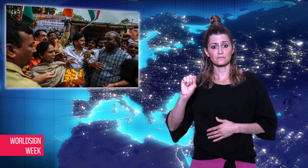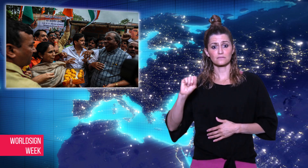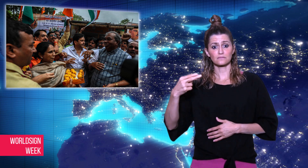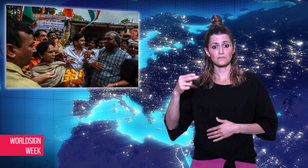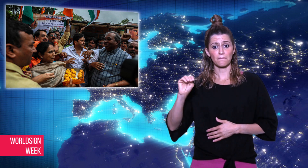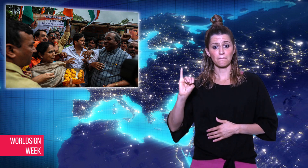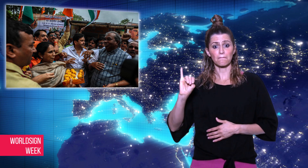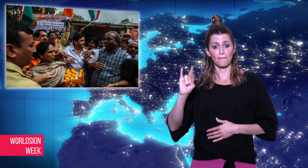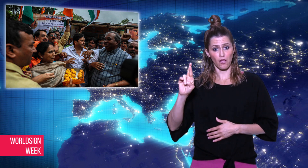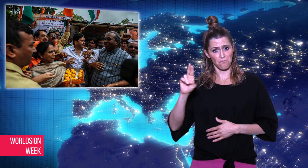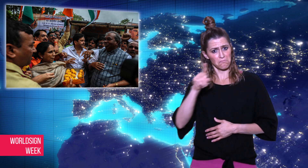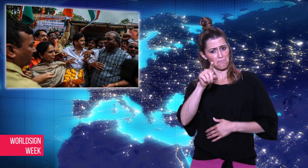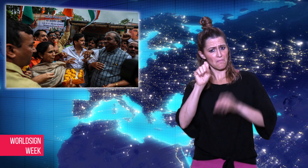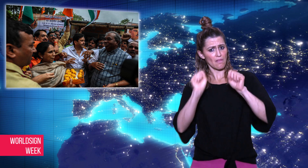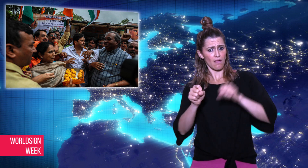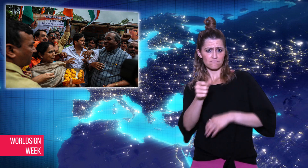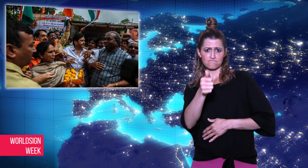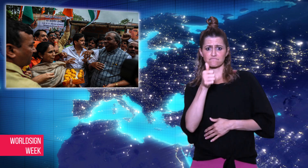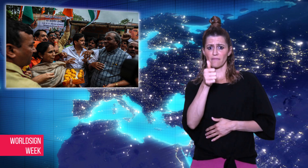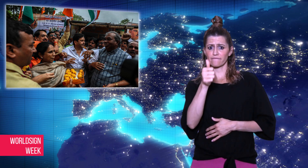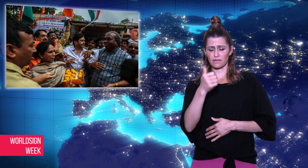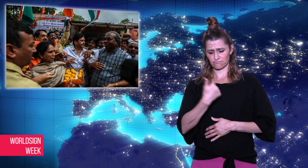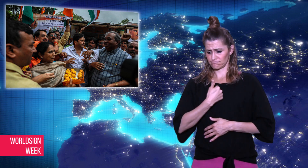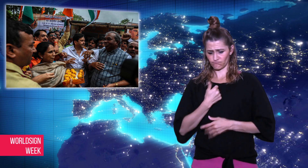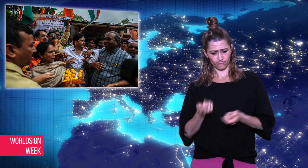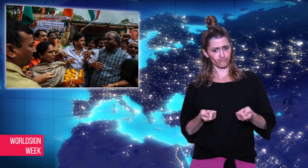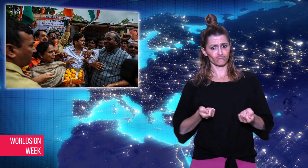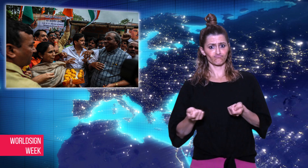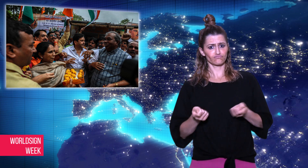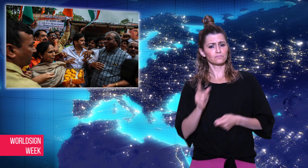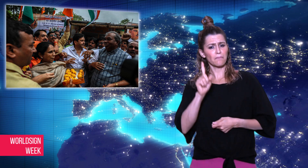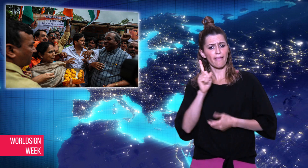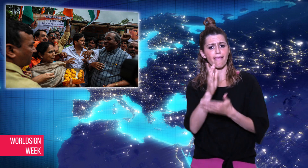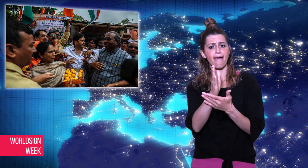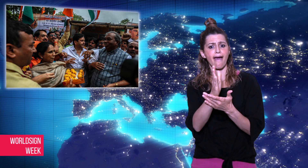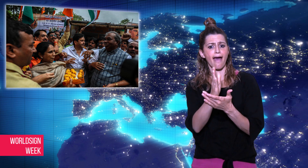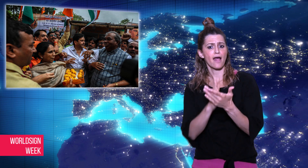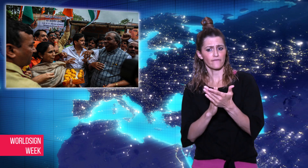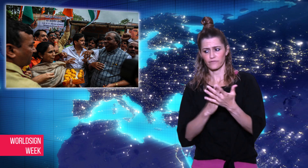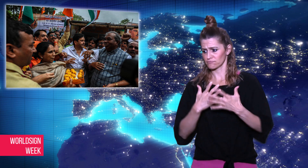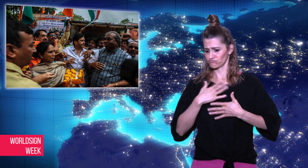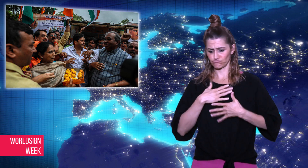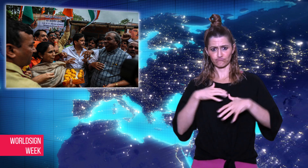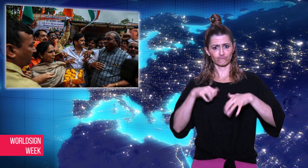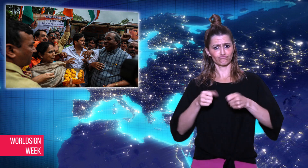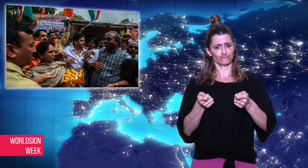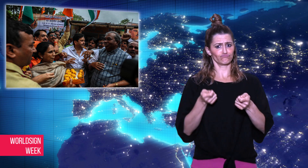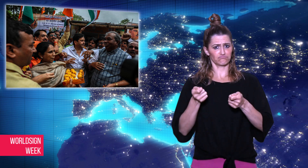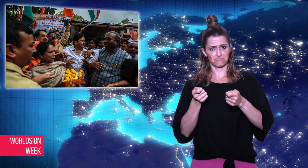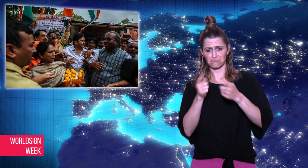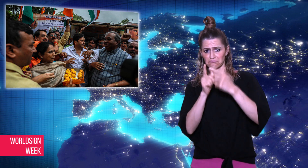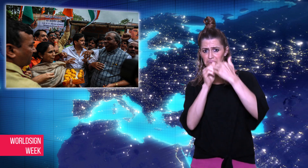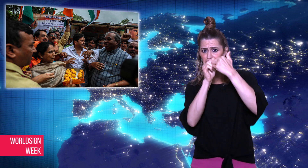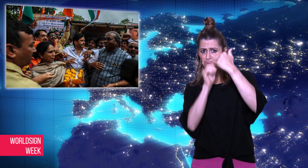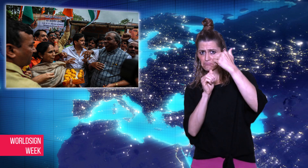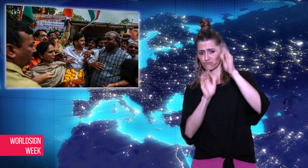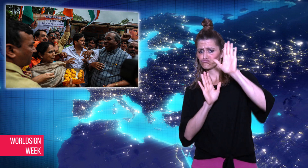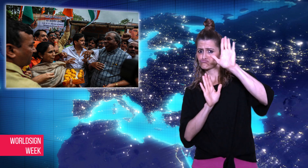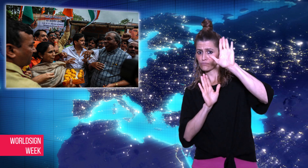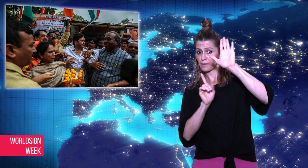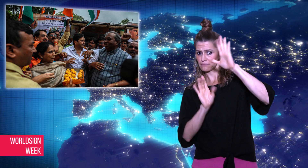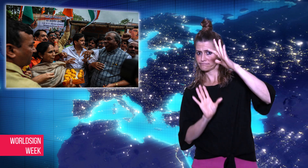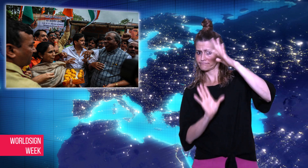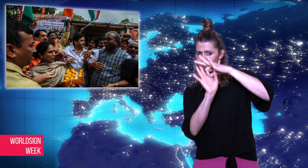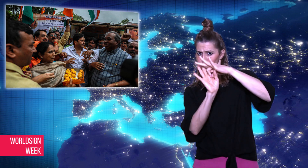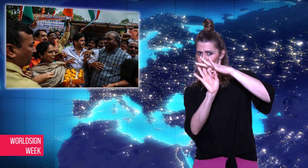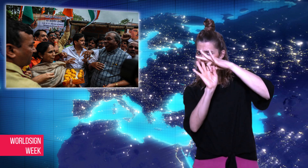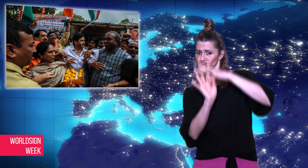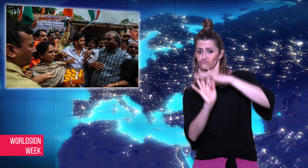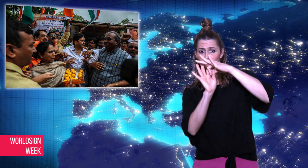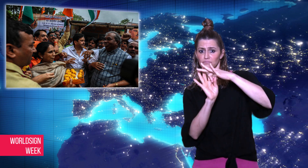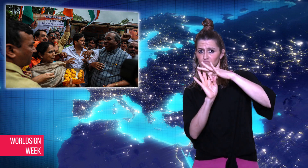Indian government since 1947 but now it will be